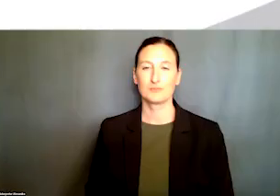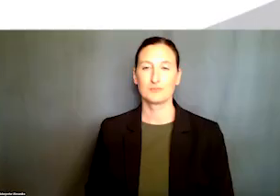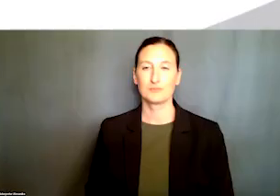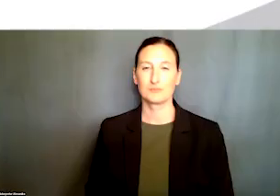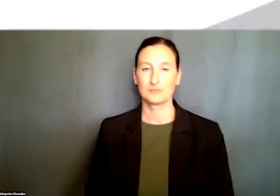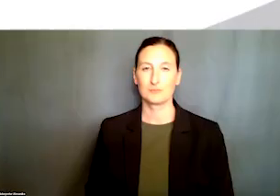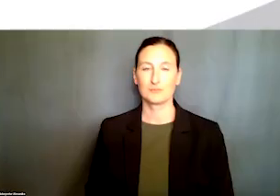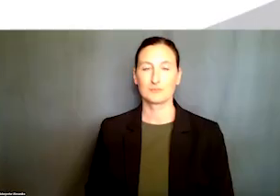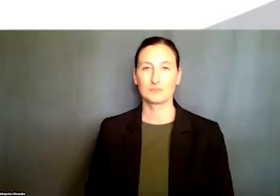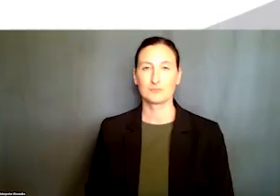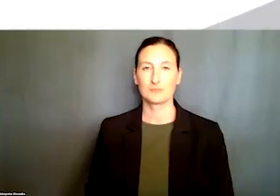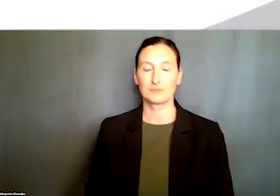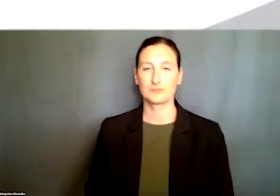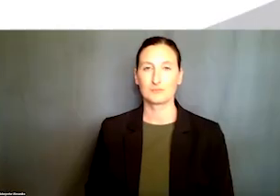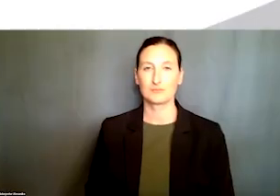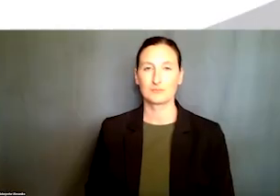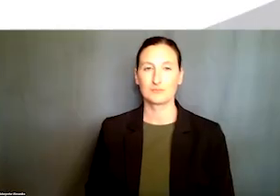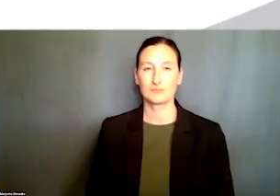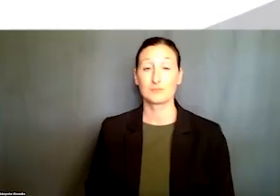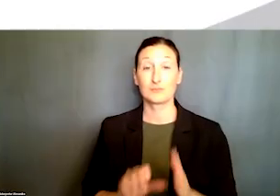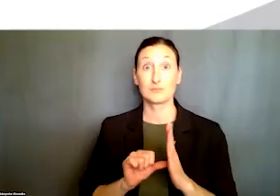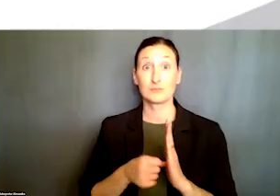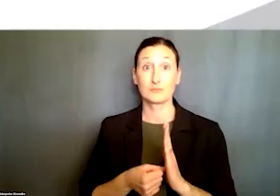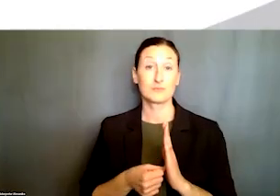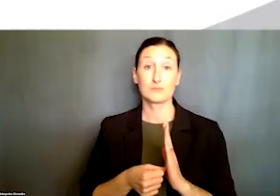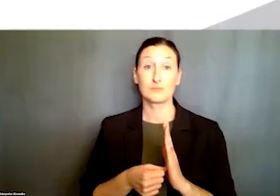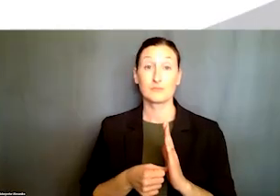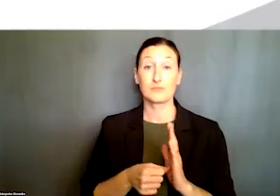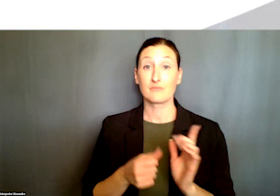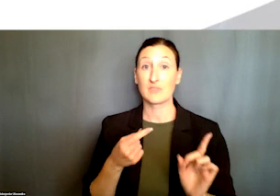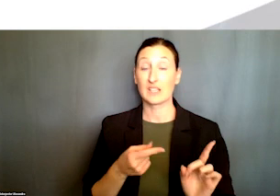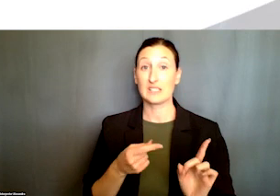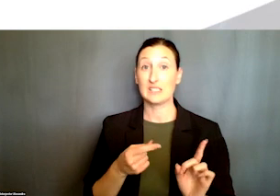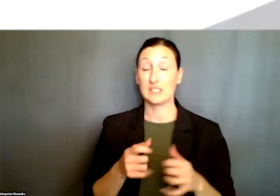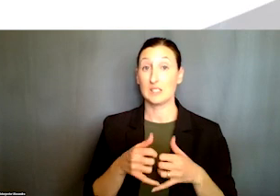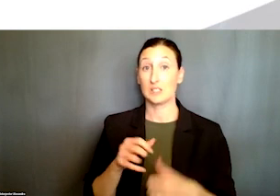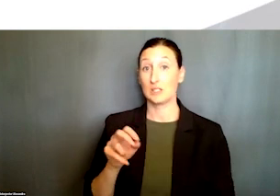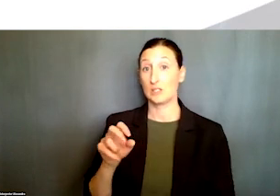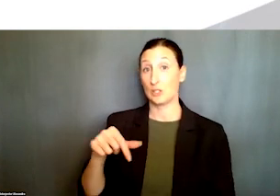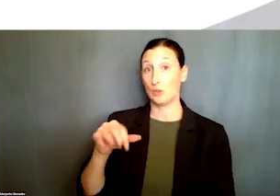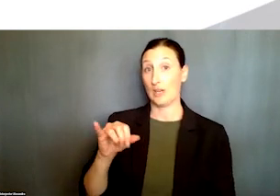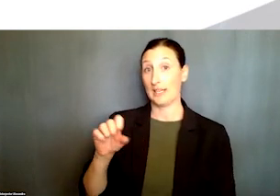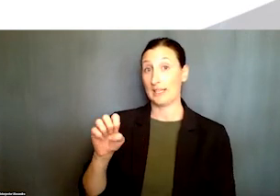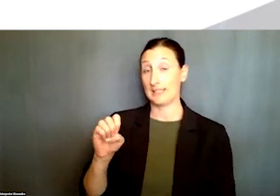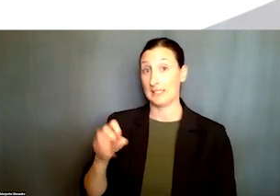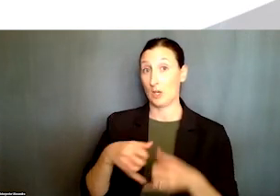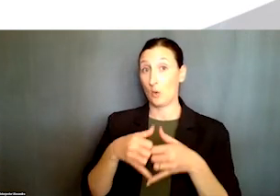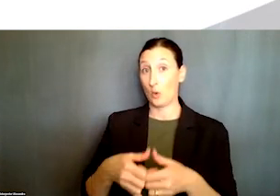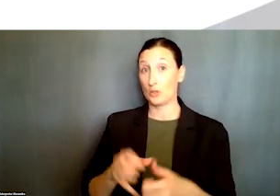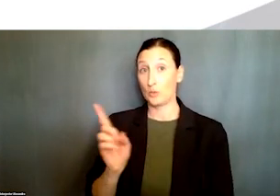To emphasize where these expand QISE awards go, here's a slide with some details.